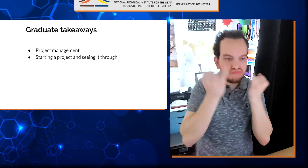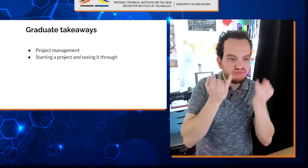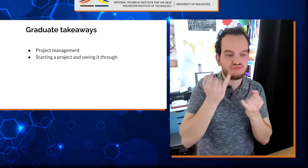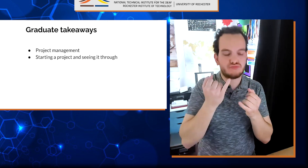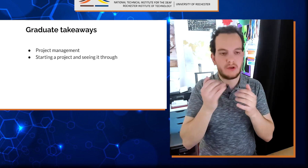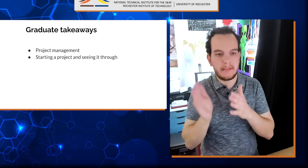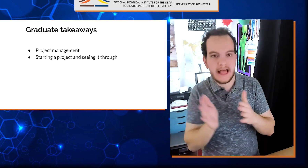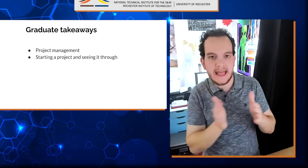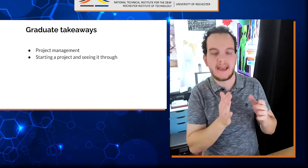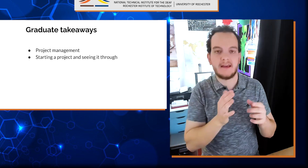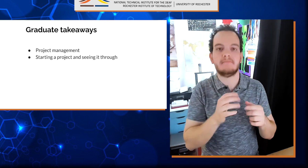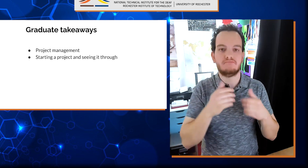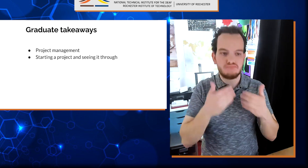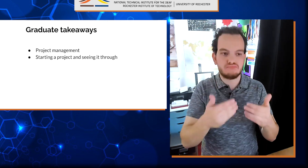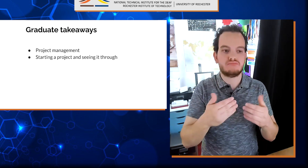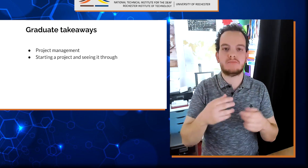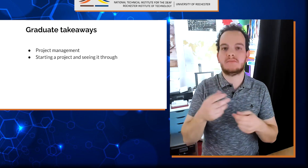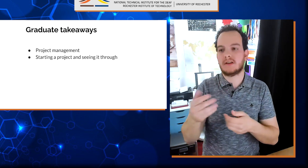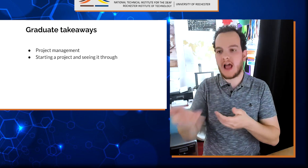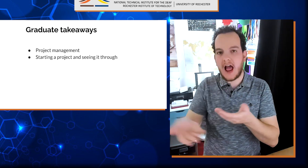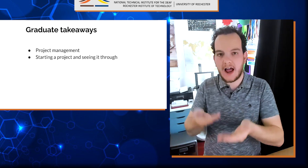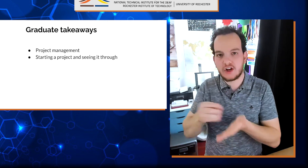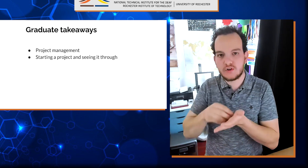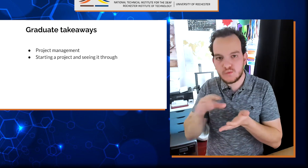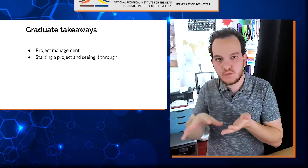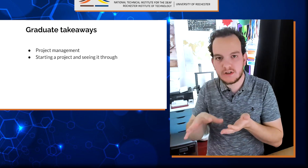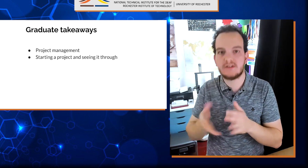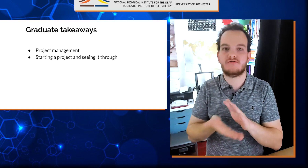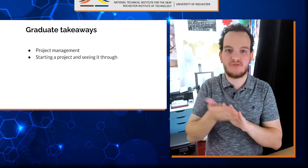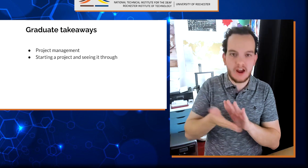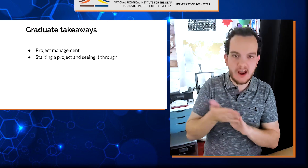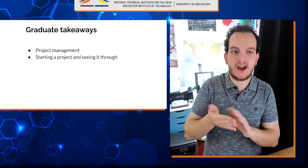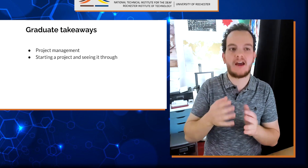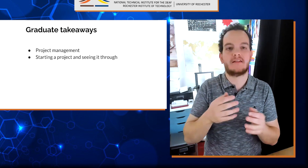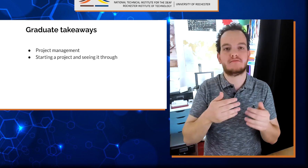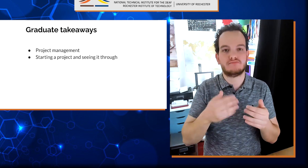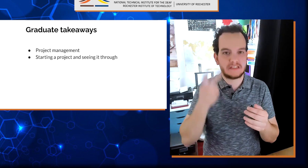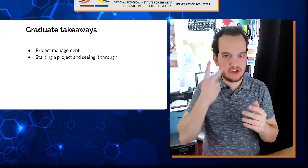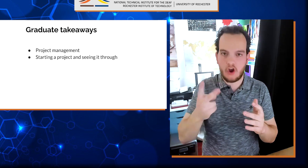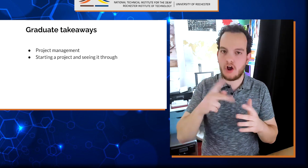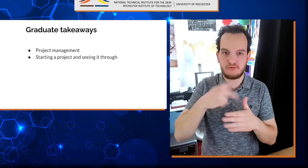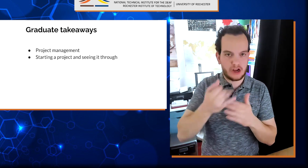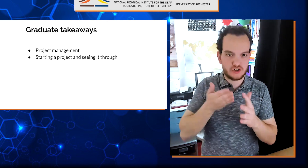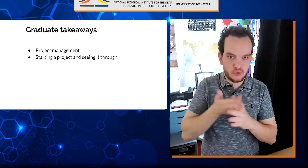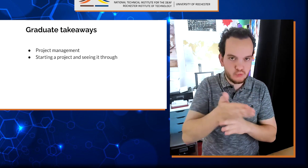But to start with an idea of a project and planning a project, hiring students, running the experiments,